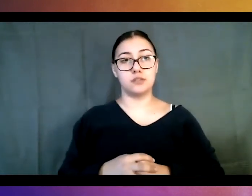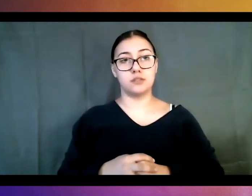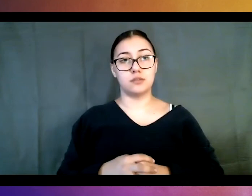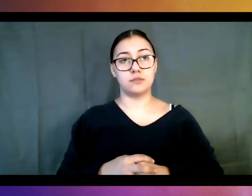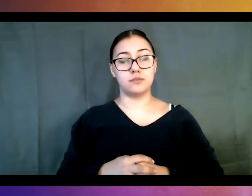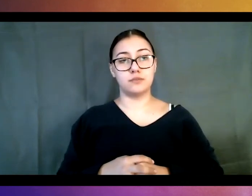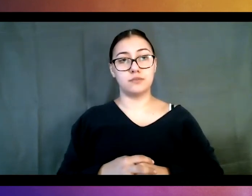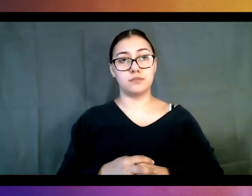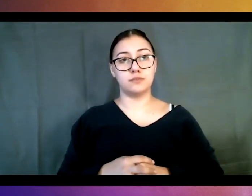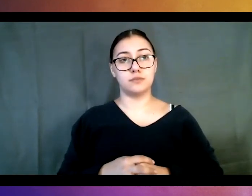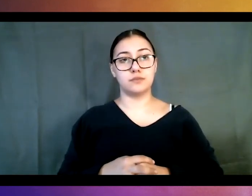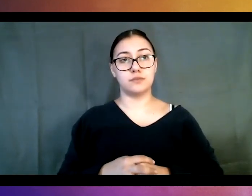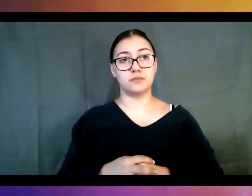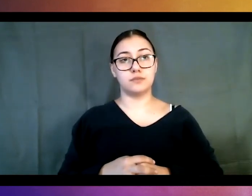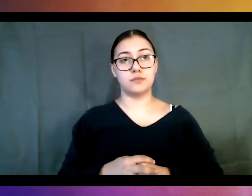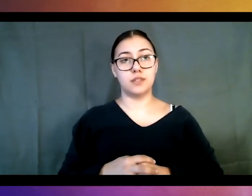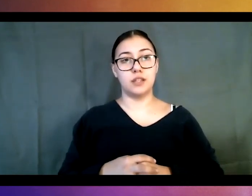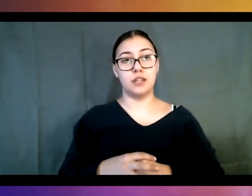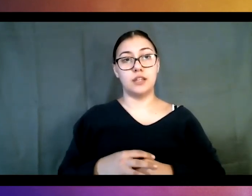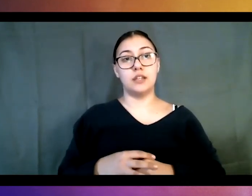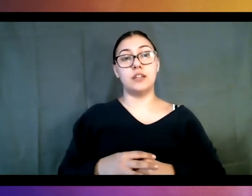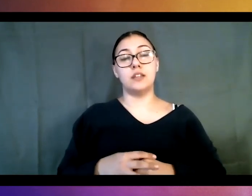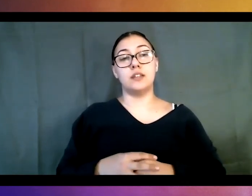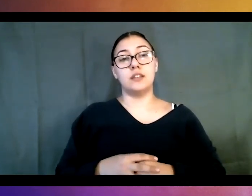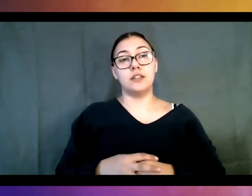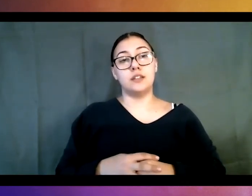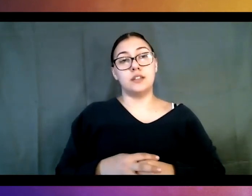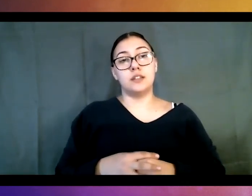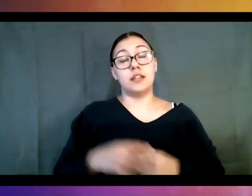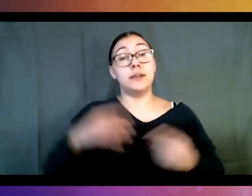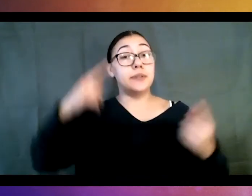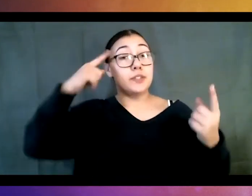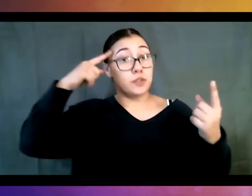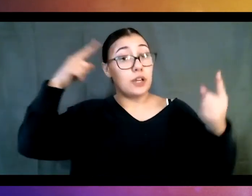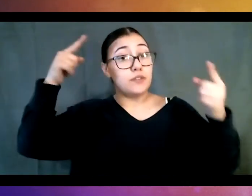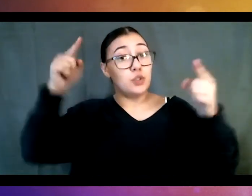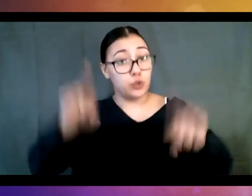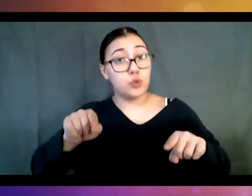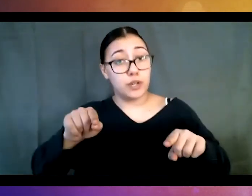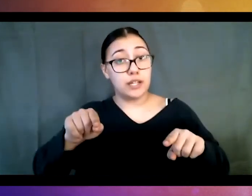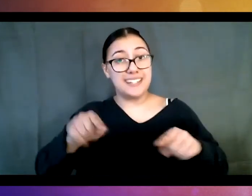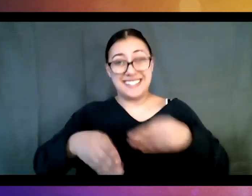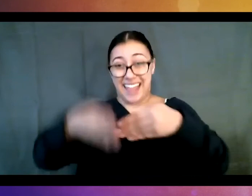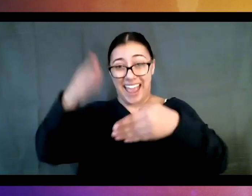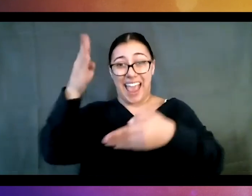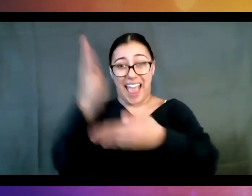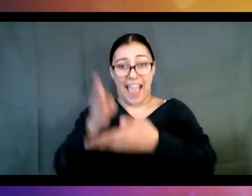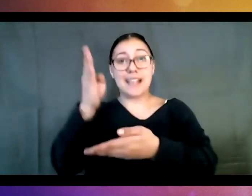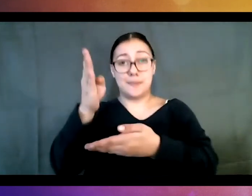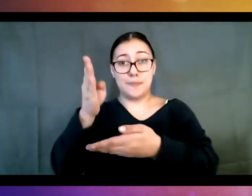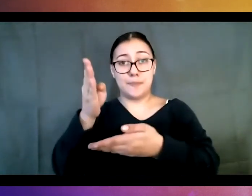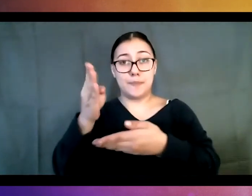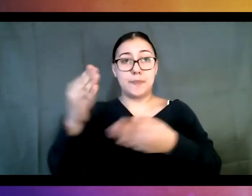to end the discriminatory treatment and possible financial remedy for the complainant.